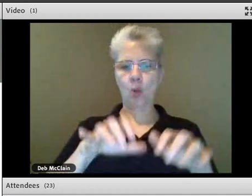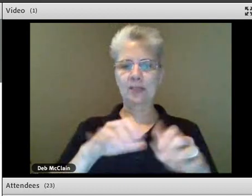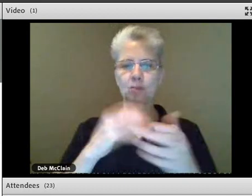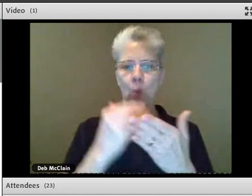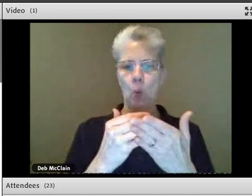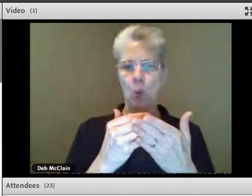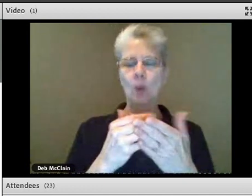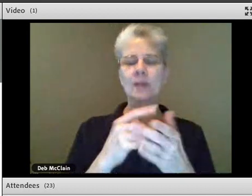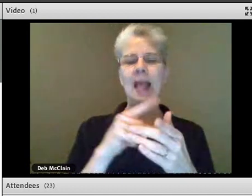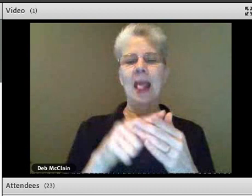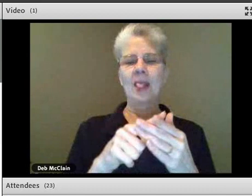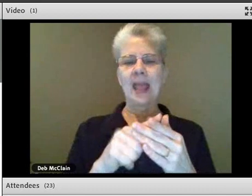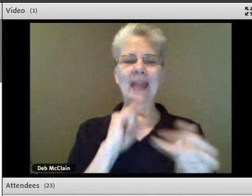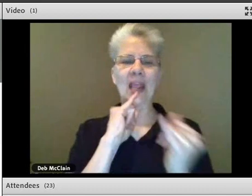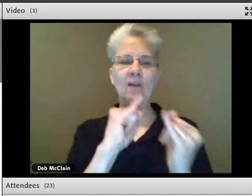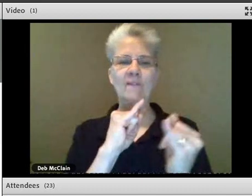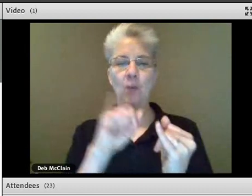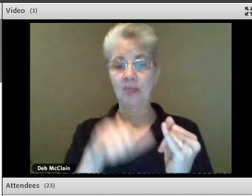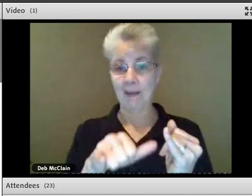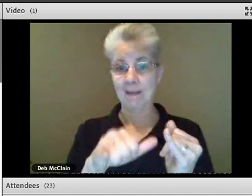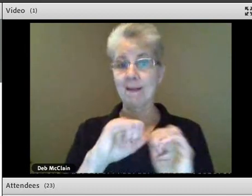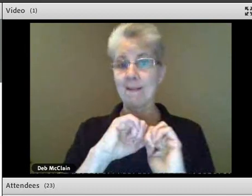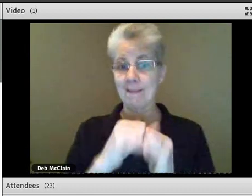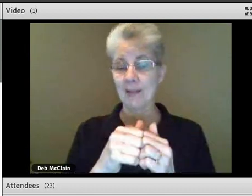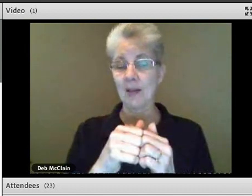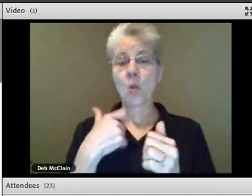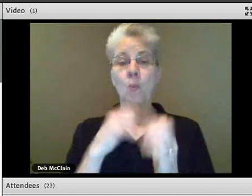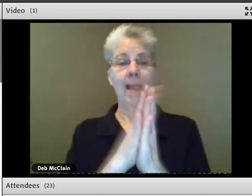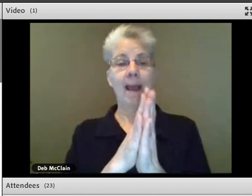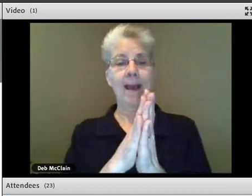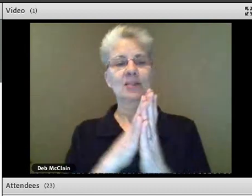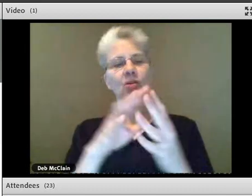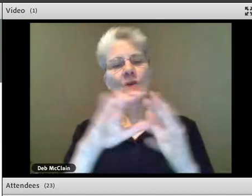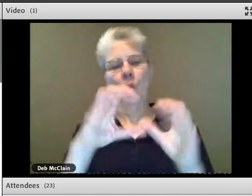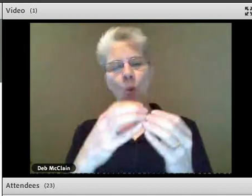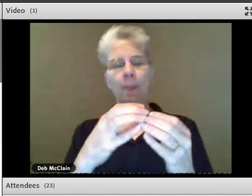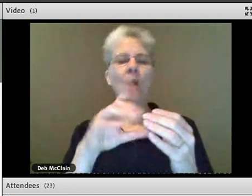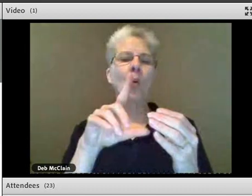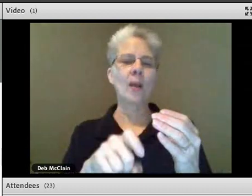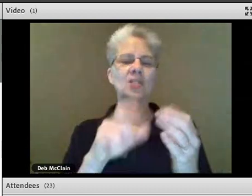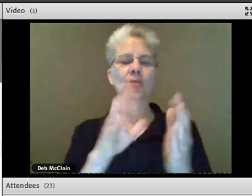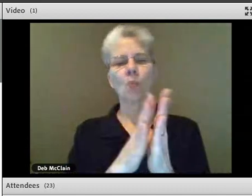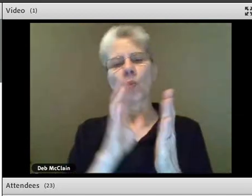and get an interview done, and the way we do it is, we ask them a series of questions. We give them readings to reading because we want to make sure